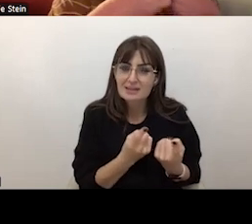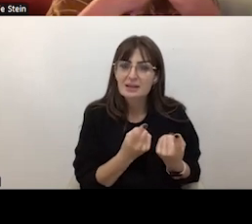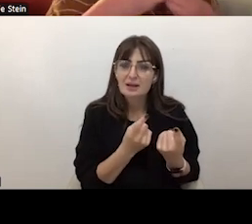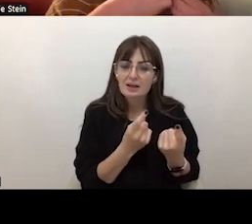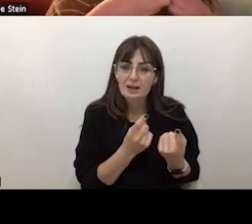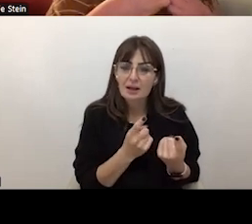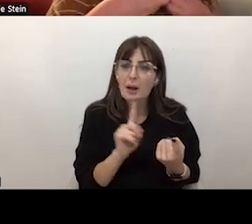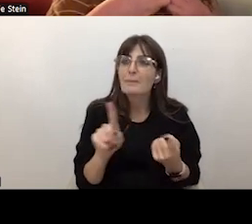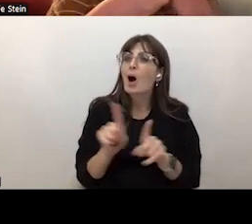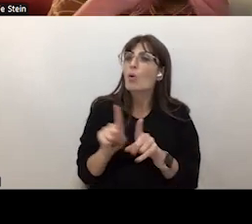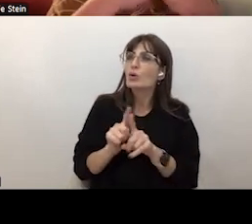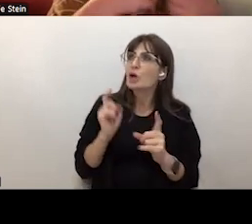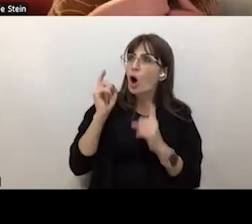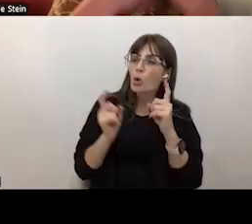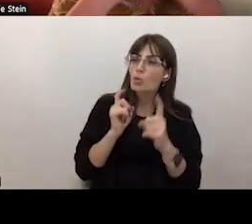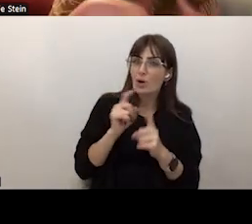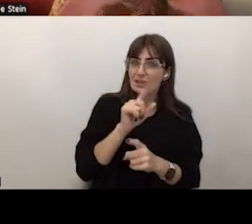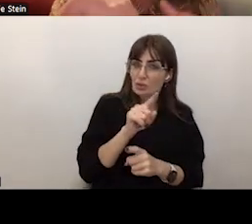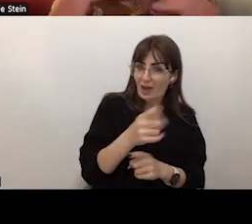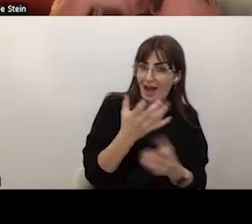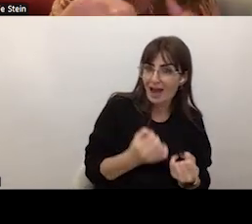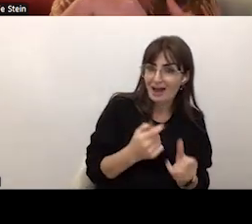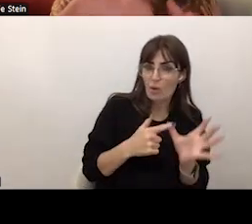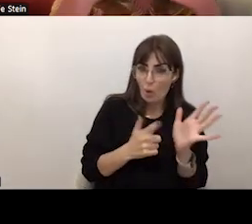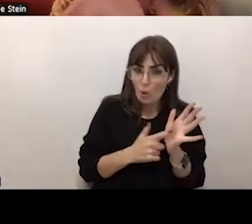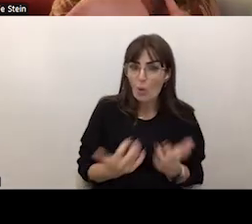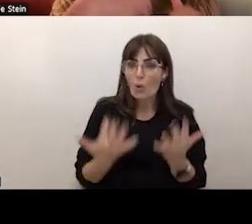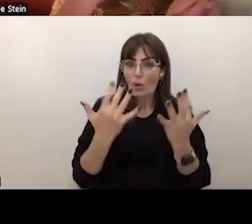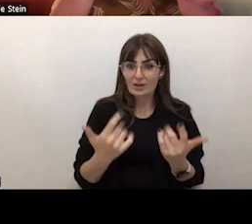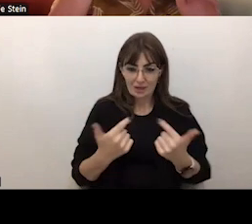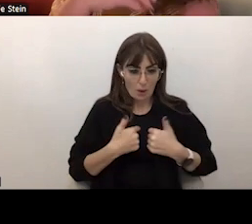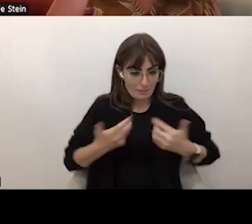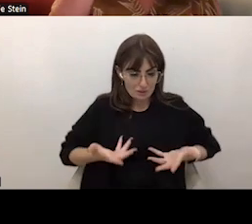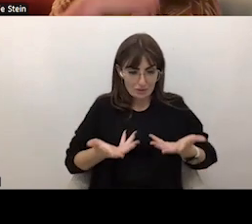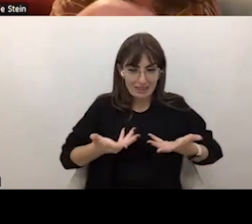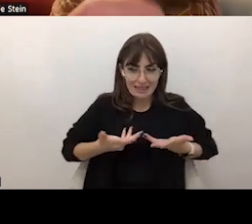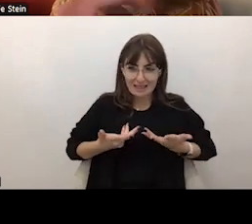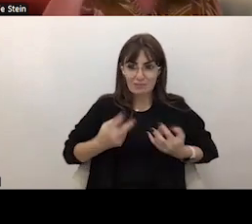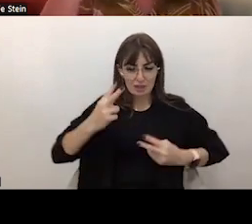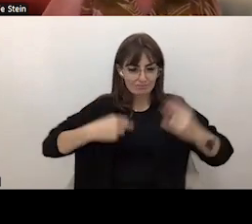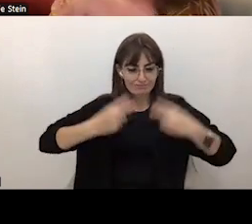But it was a wonder to myself, do they have all the data on me to give me a really personalised,